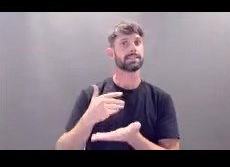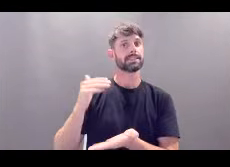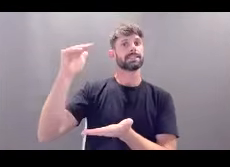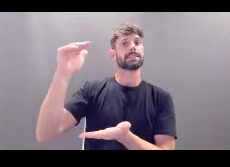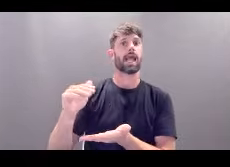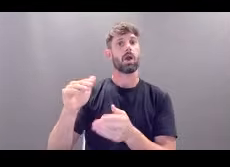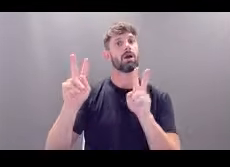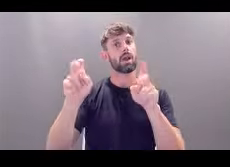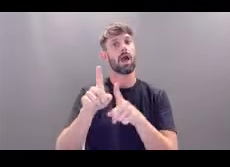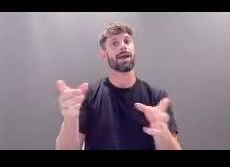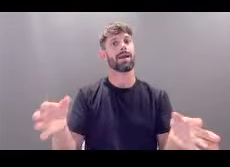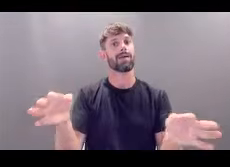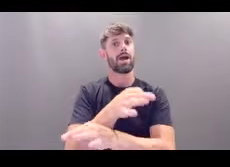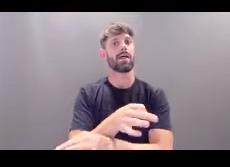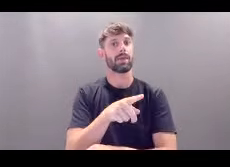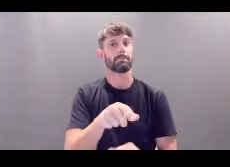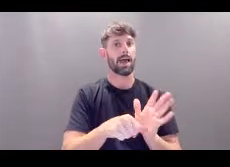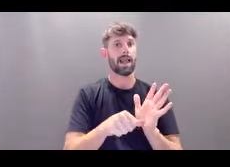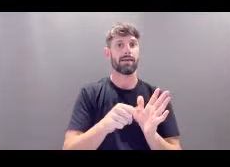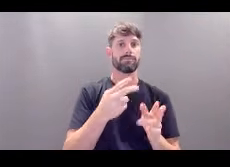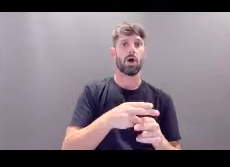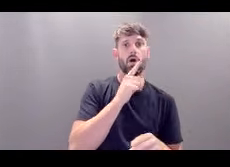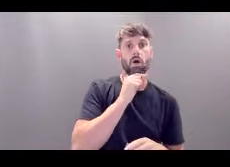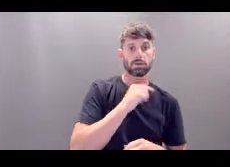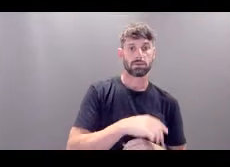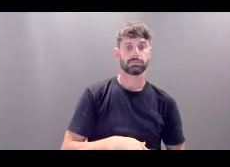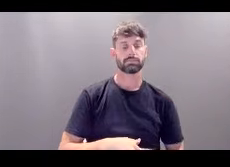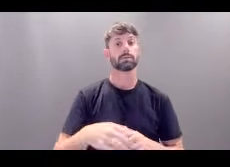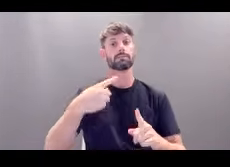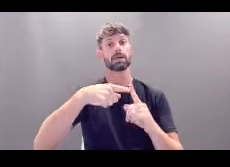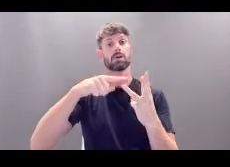And for higher cost AT, we strongly recommend any